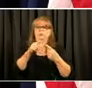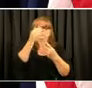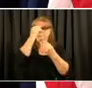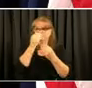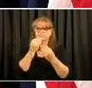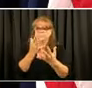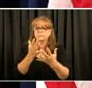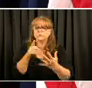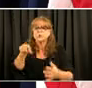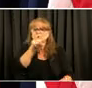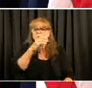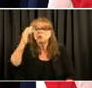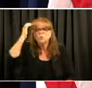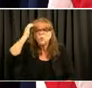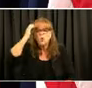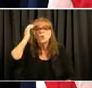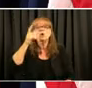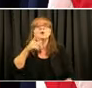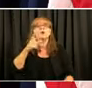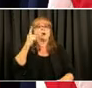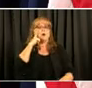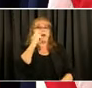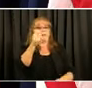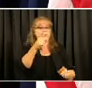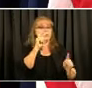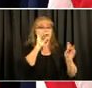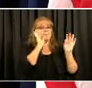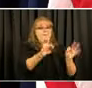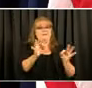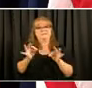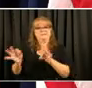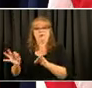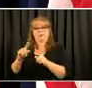we want to make sure that people know exactly where the virus is at at any given time